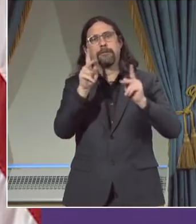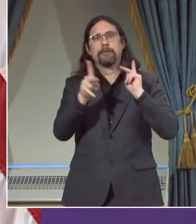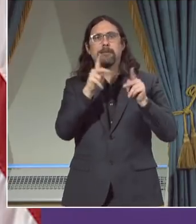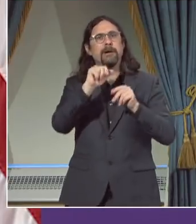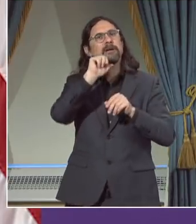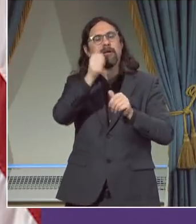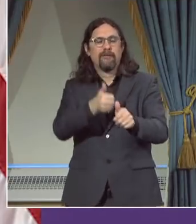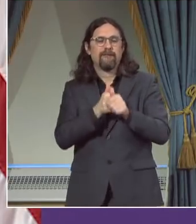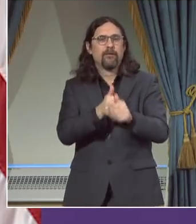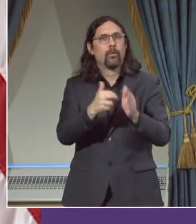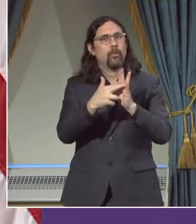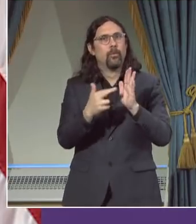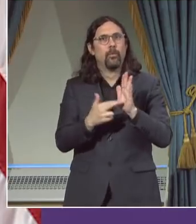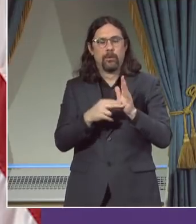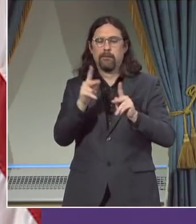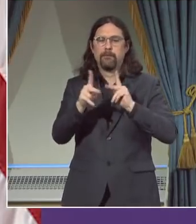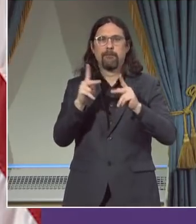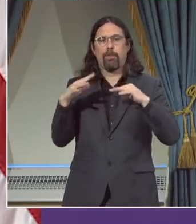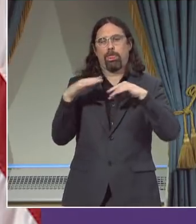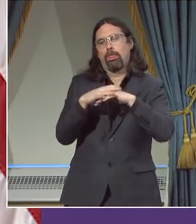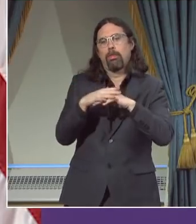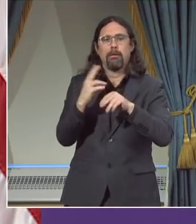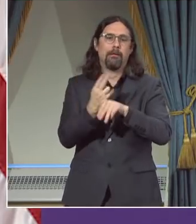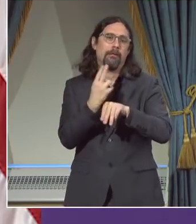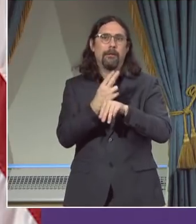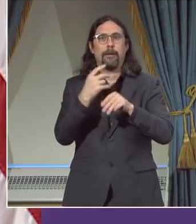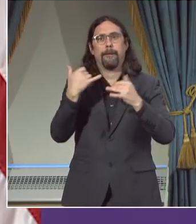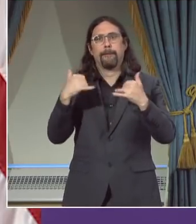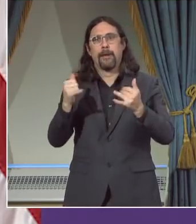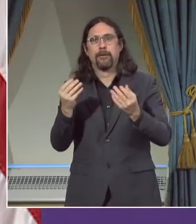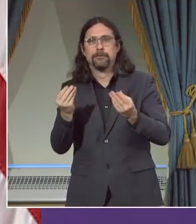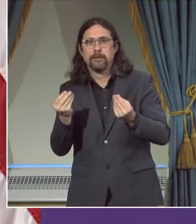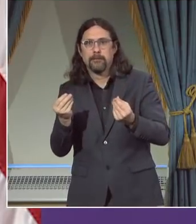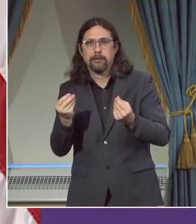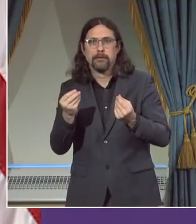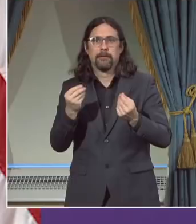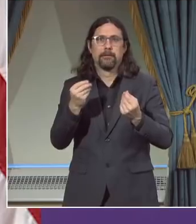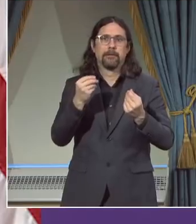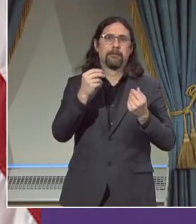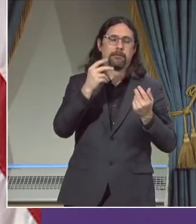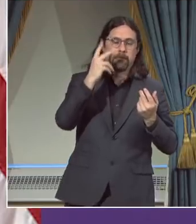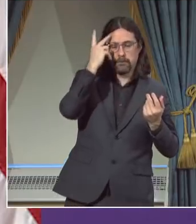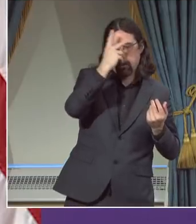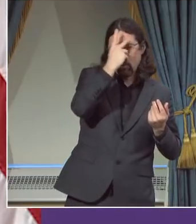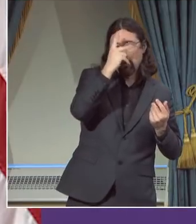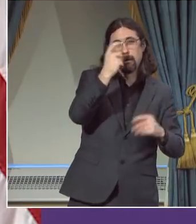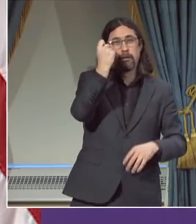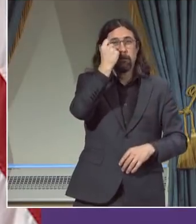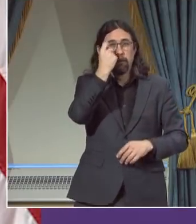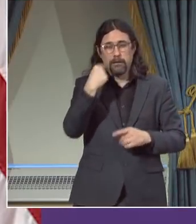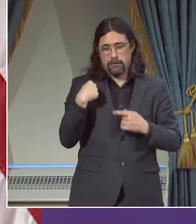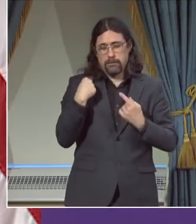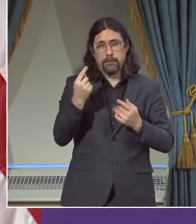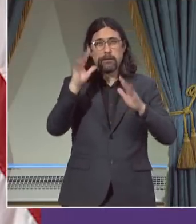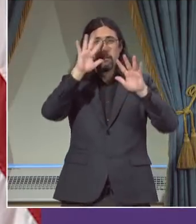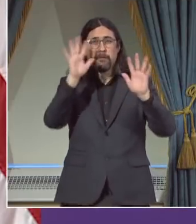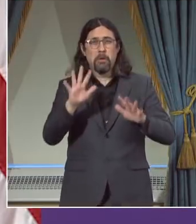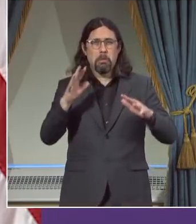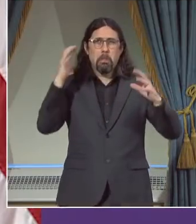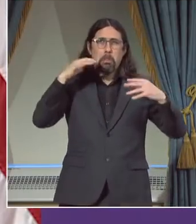BEGIN AS WE'VE BEEN DOI ANGND THE WEATHER HAS BEEN SUCH THERE HAVEN'T BEEN TOO, TOO MANY PEOPLE OUT.